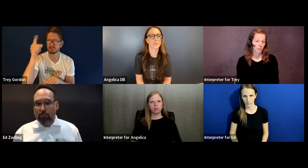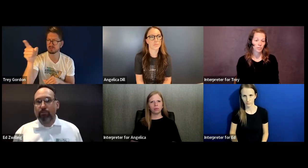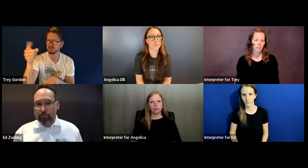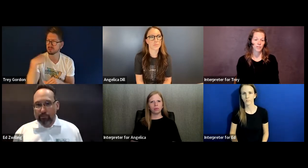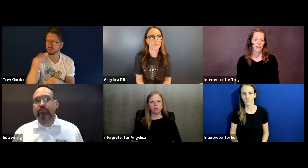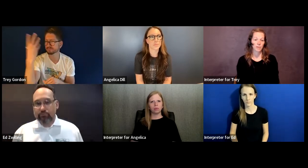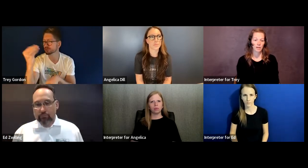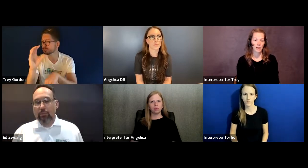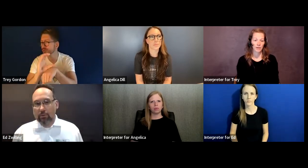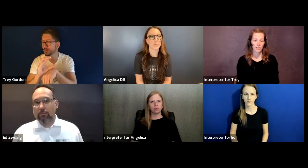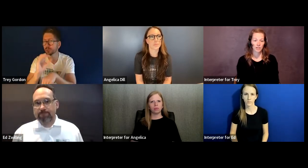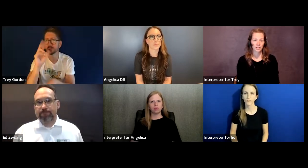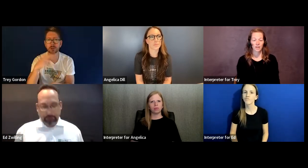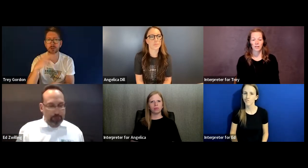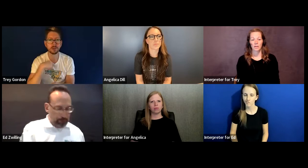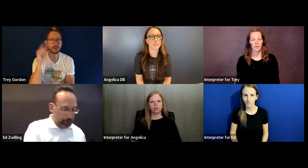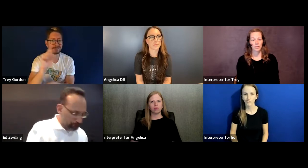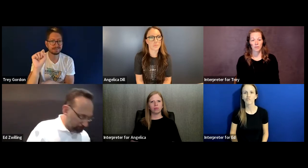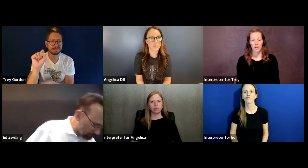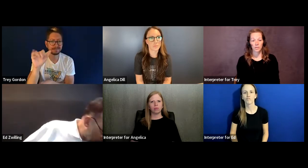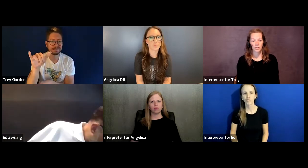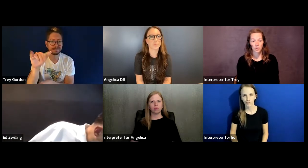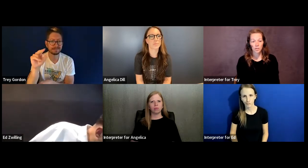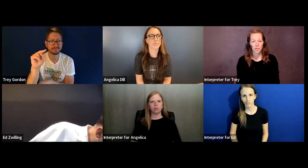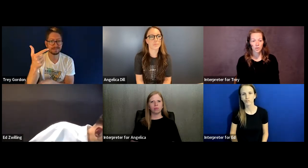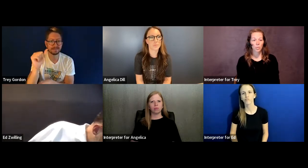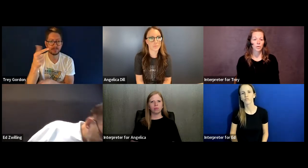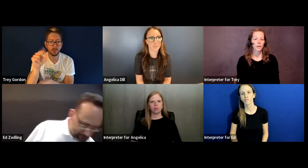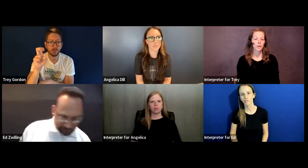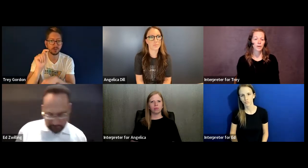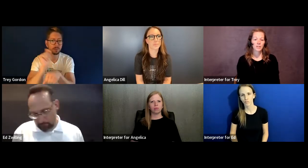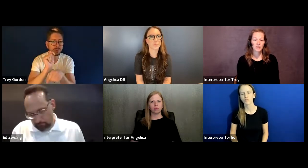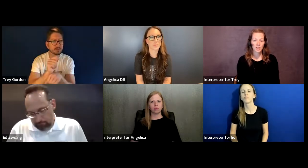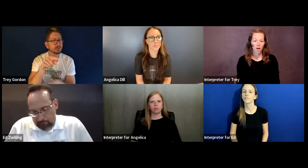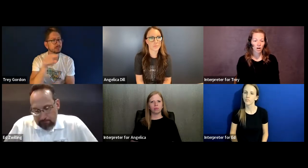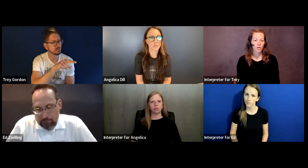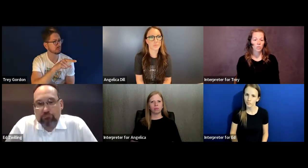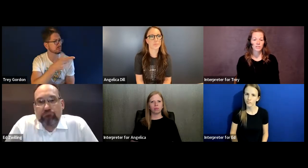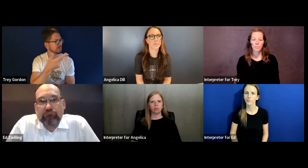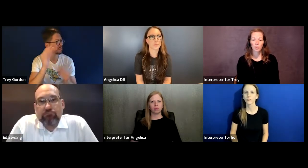for providing public accommodations maybe you're headed to a church or a synagogue or a temple